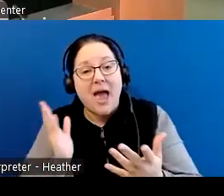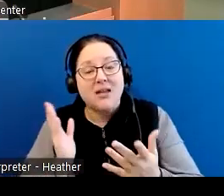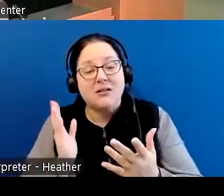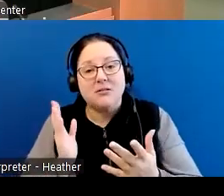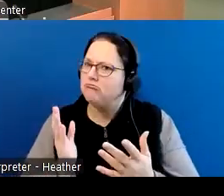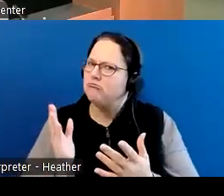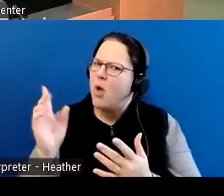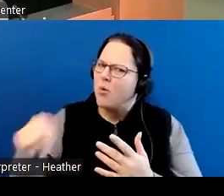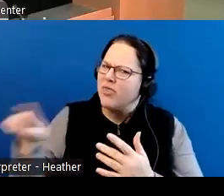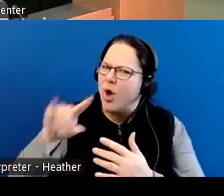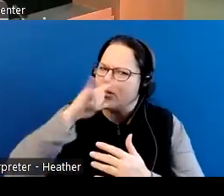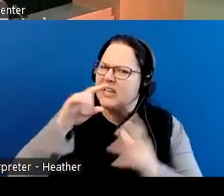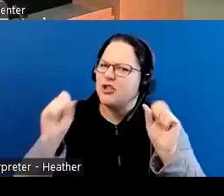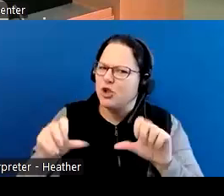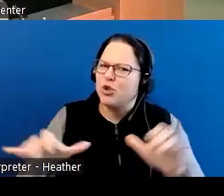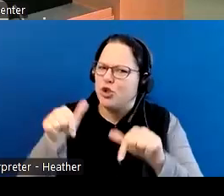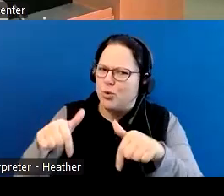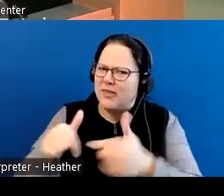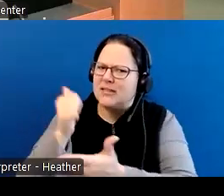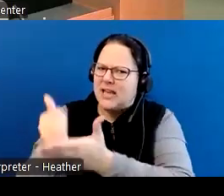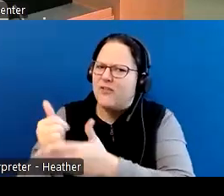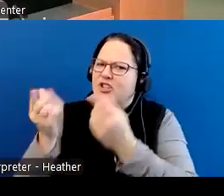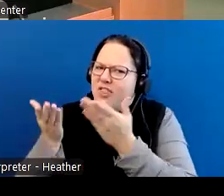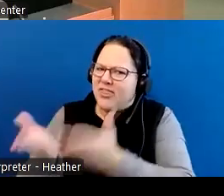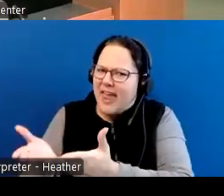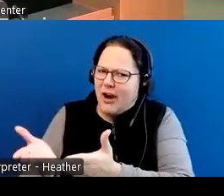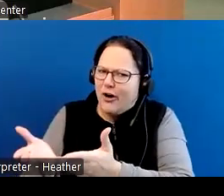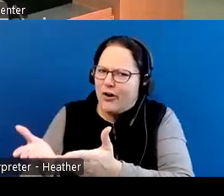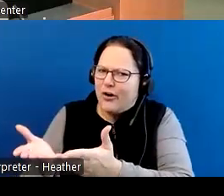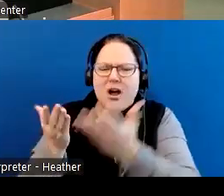actually do this intervention in Brighter Days so that maybe they by the time there's a bed maybe